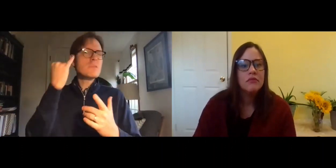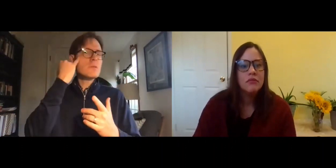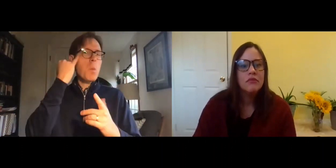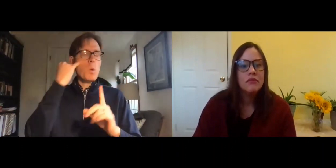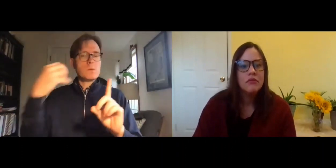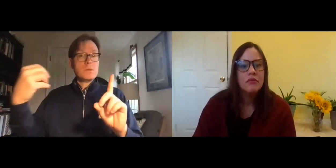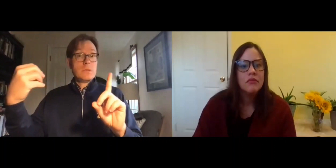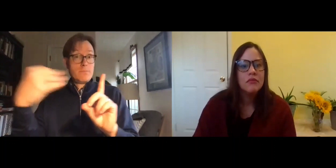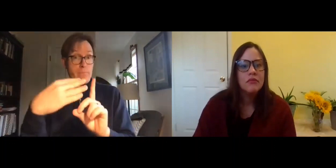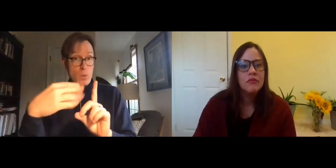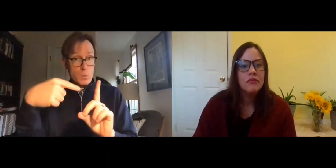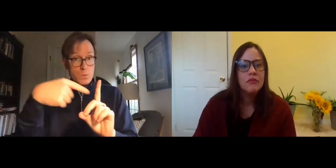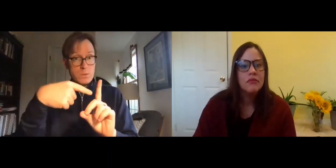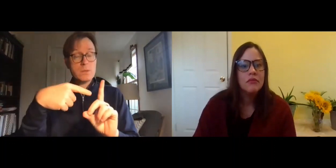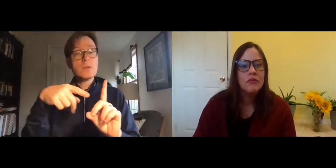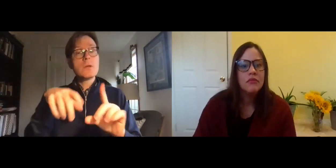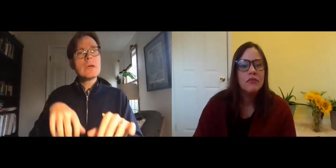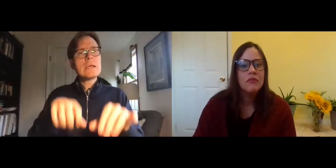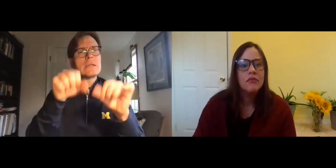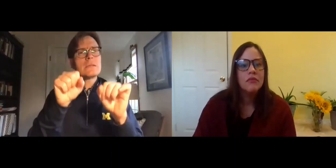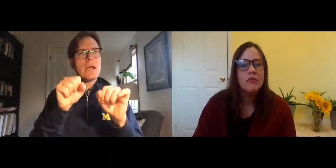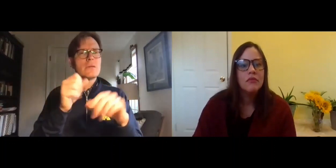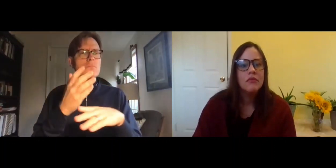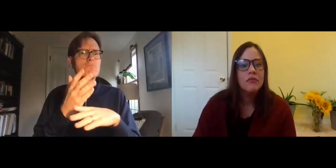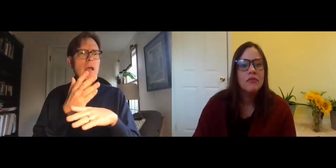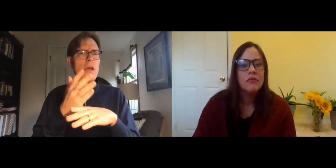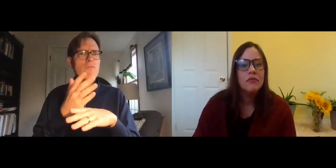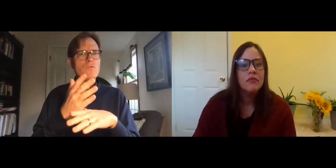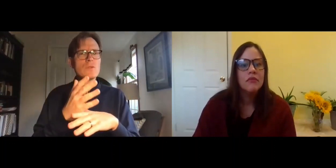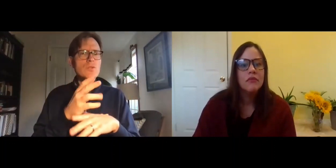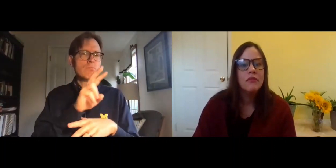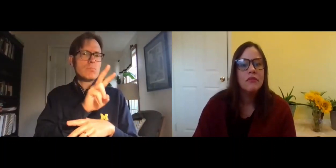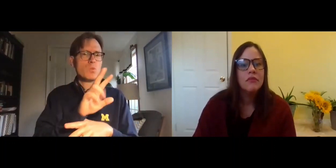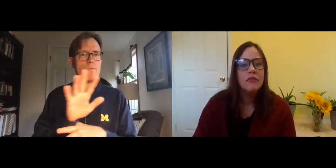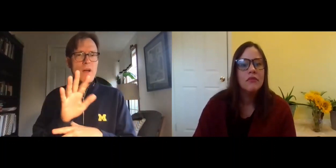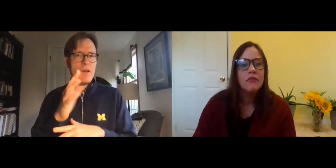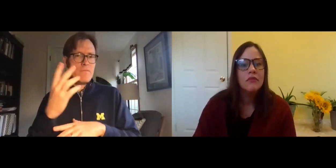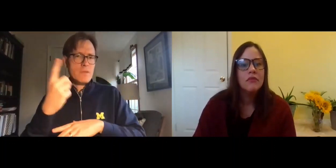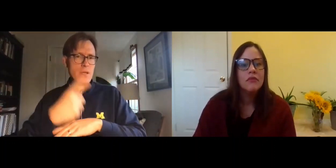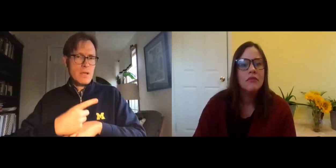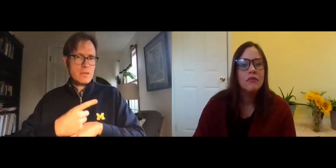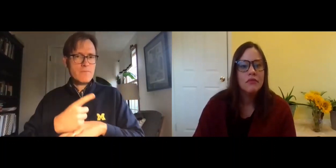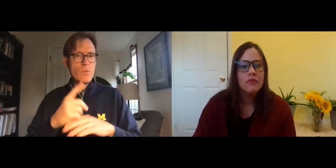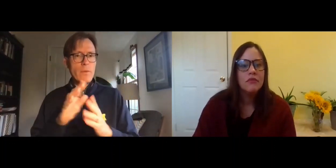And the reason three weeks is listed is, say a person is exposed, it tends to take on average